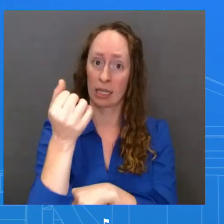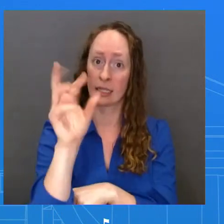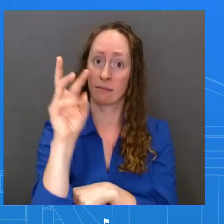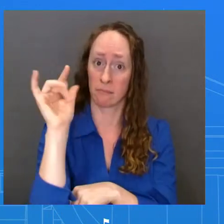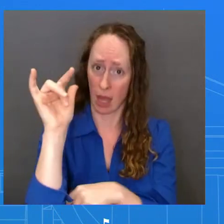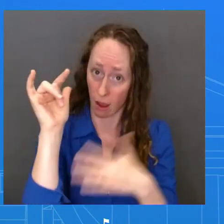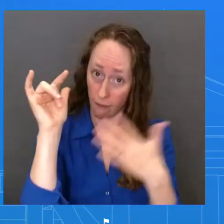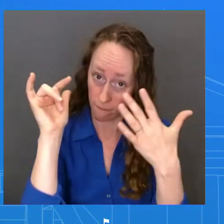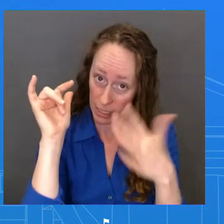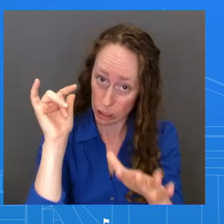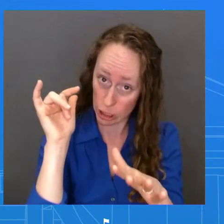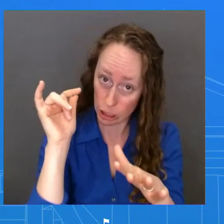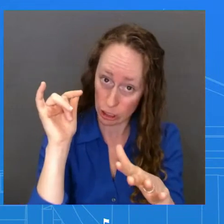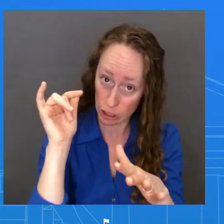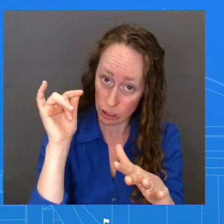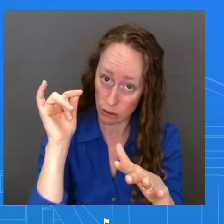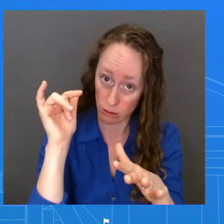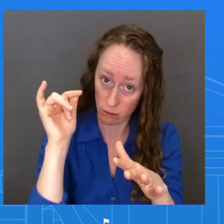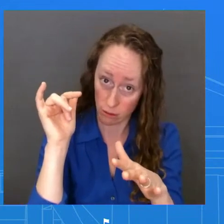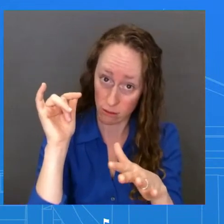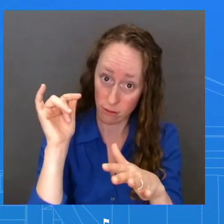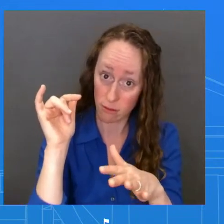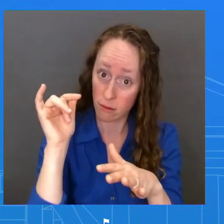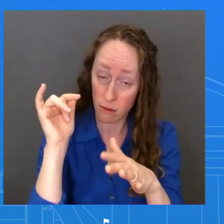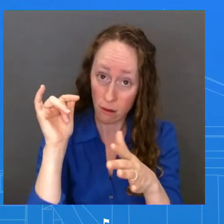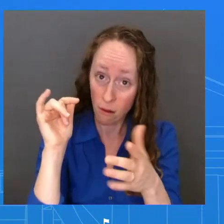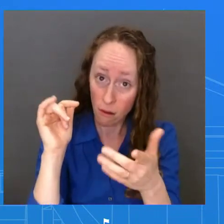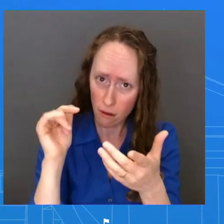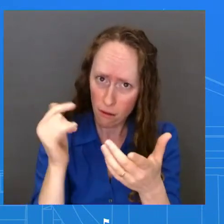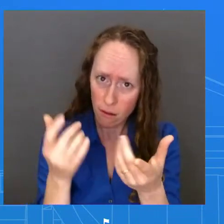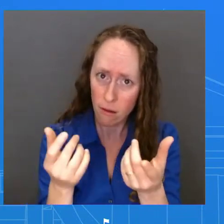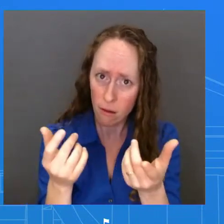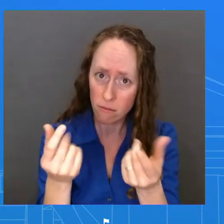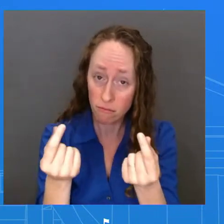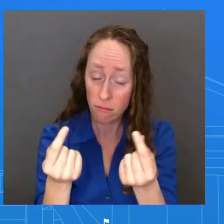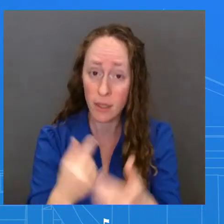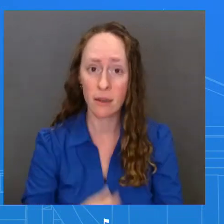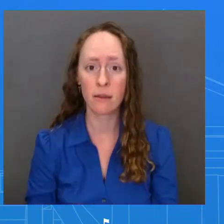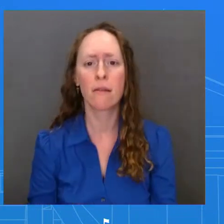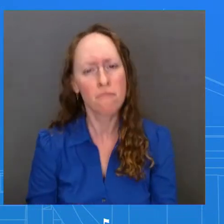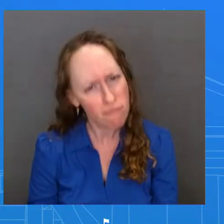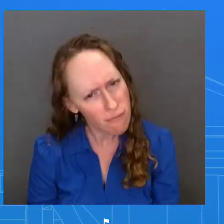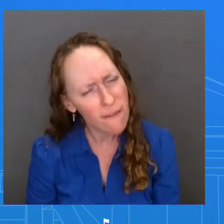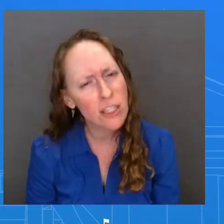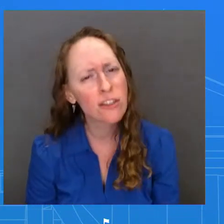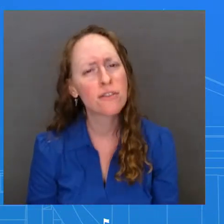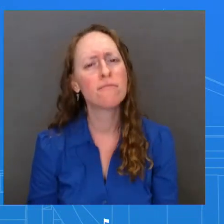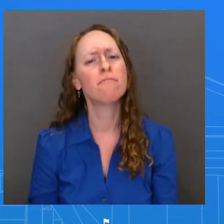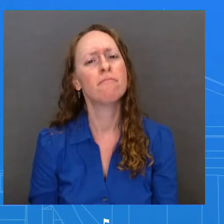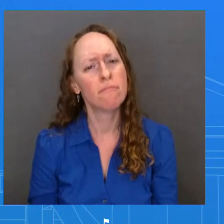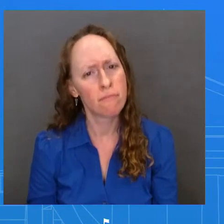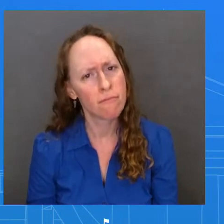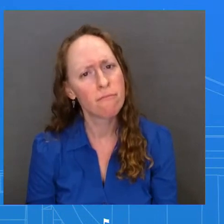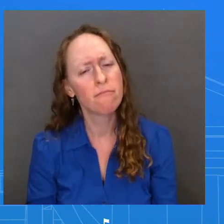Mr. Sullivan: Yes, of course. We're working closely with our European partners on every element of the training program, including the manuals,